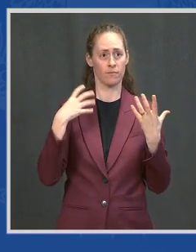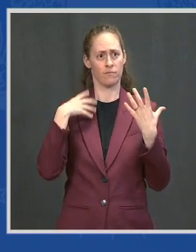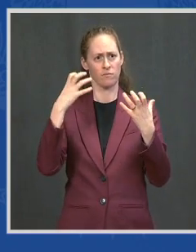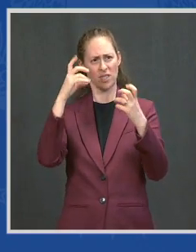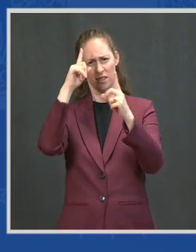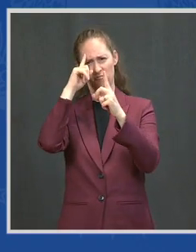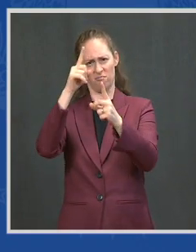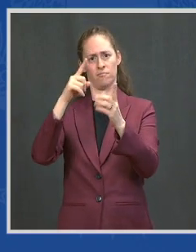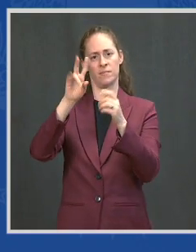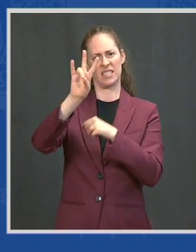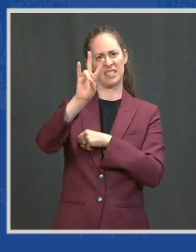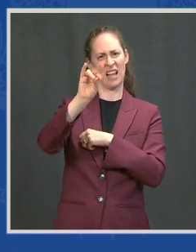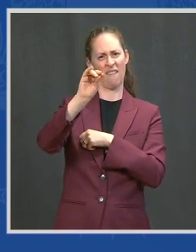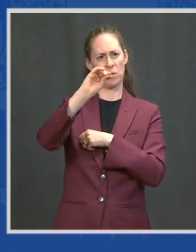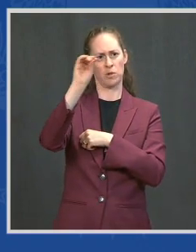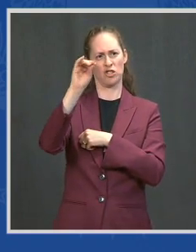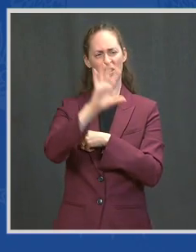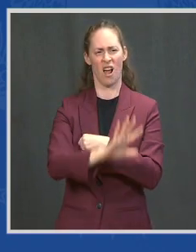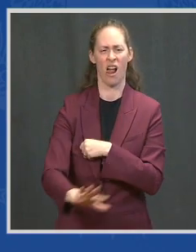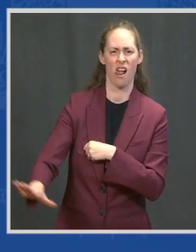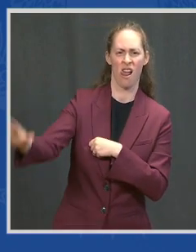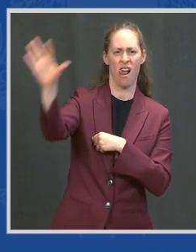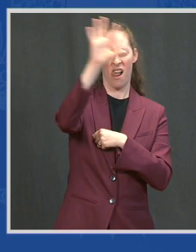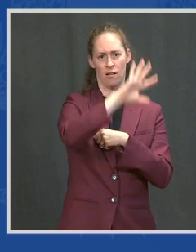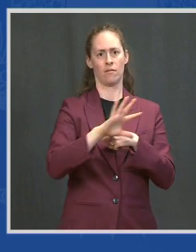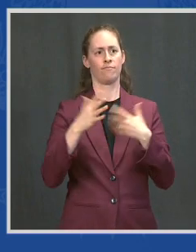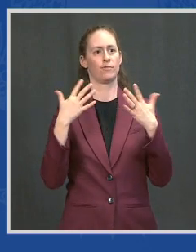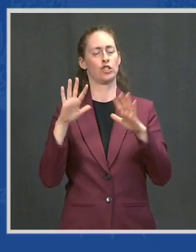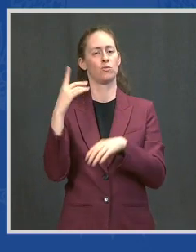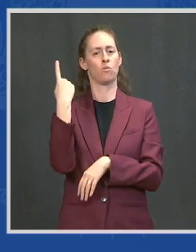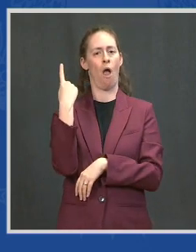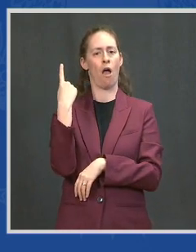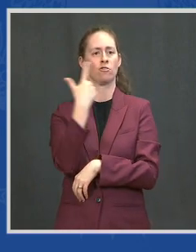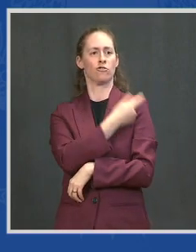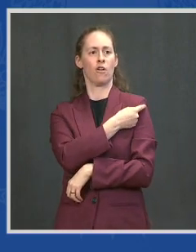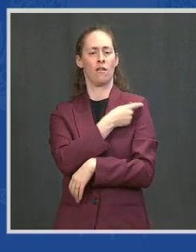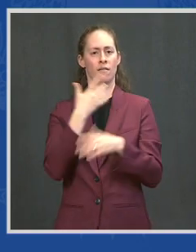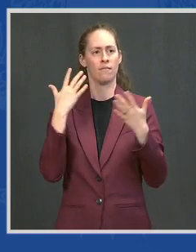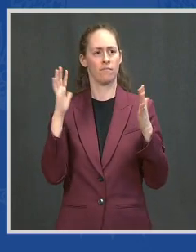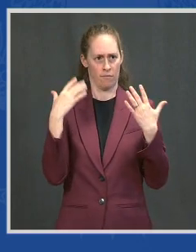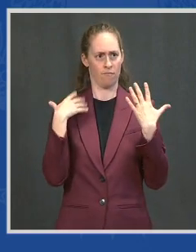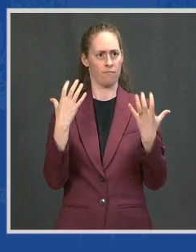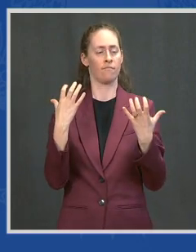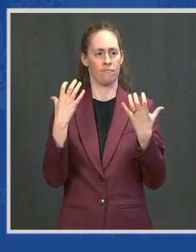at least one shot and 160 million Americans fully vaccinated.